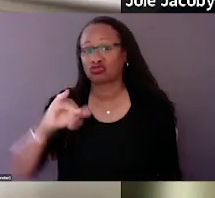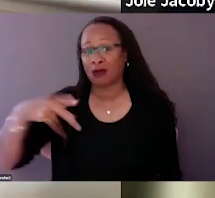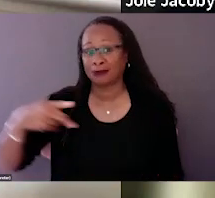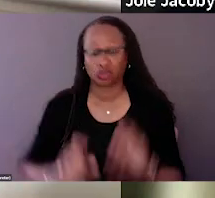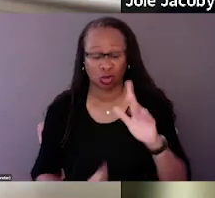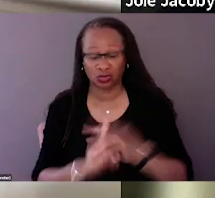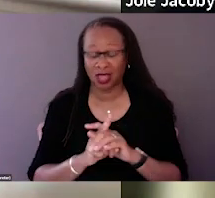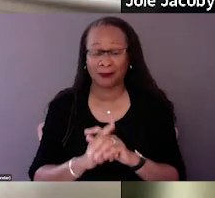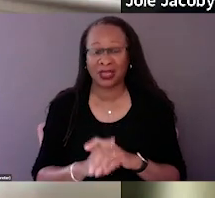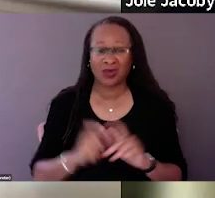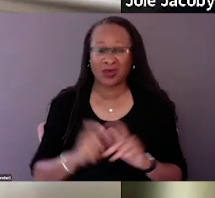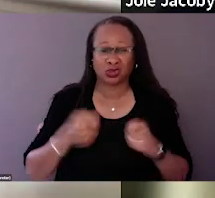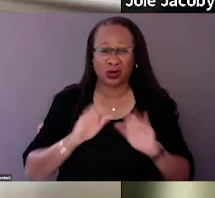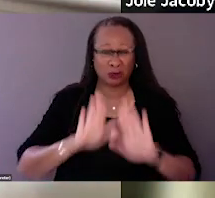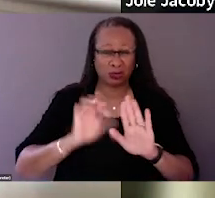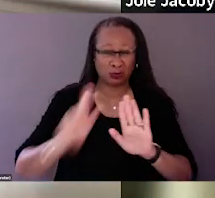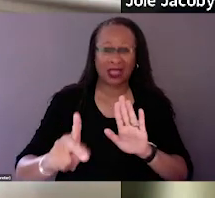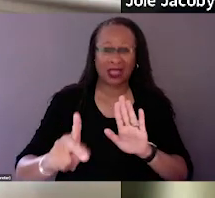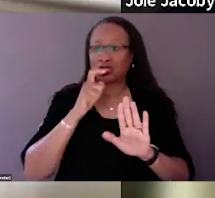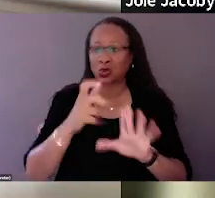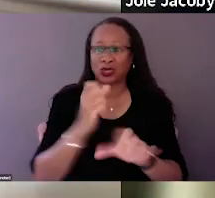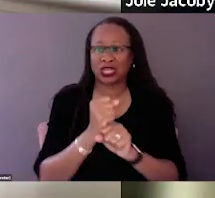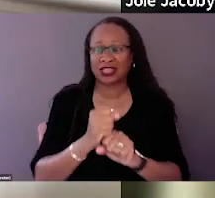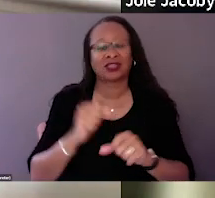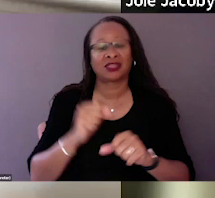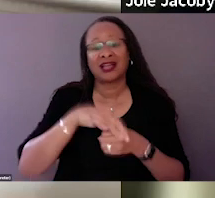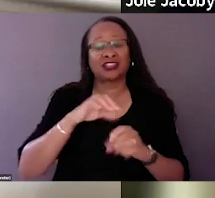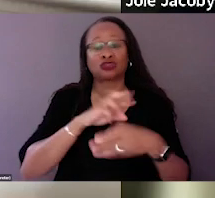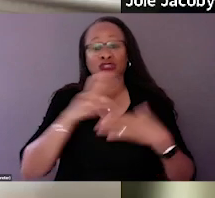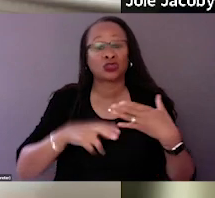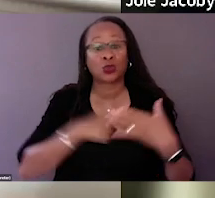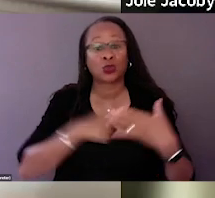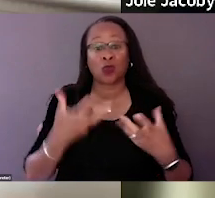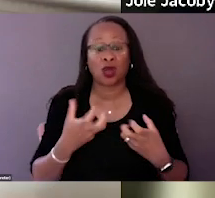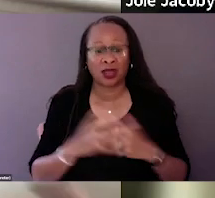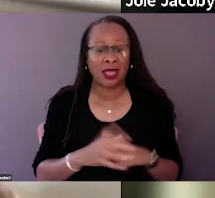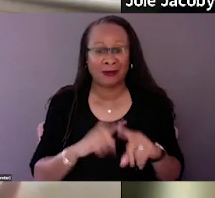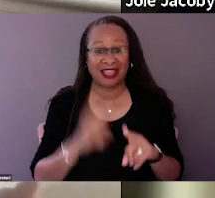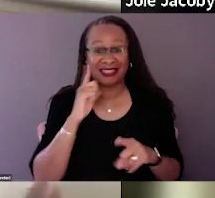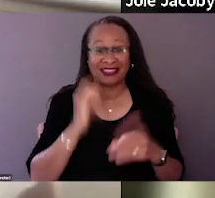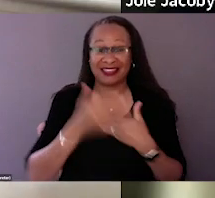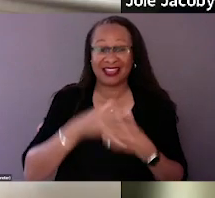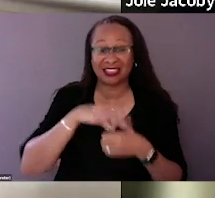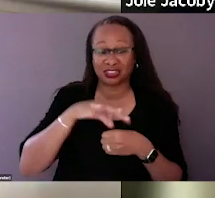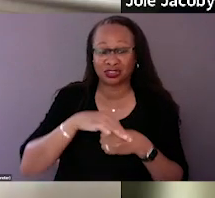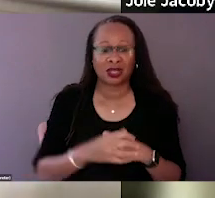or the election result we want. But I think in this next election, which hopefully isn't our last election,